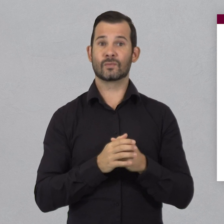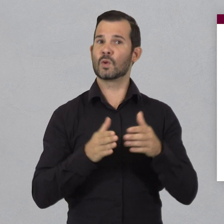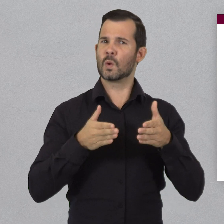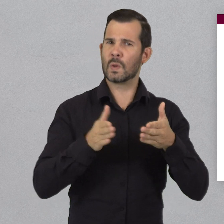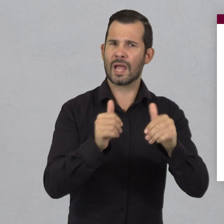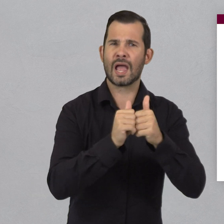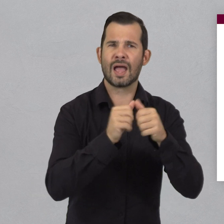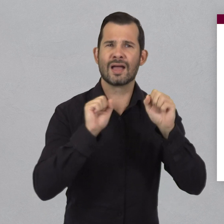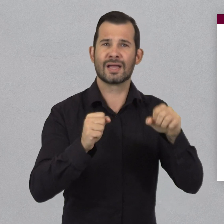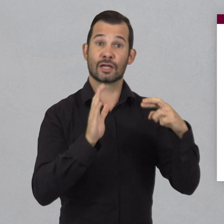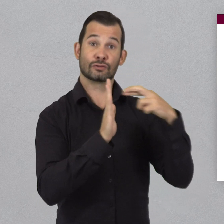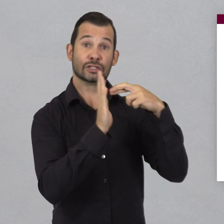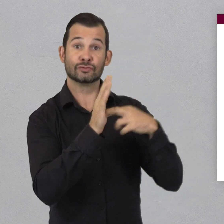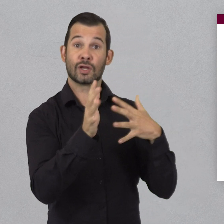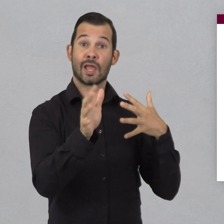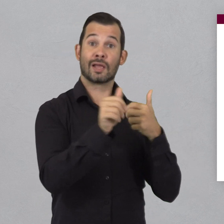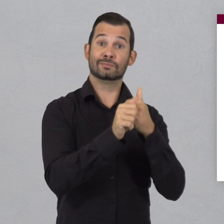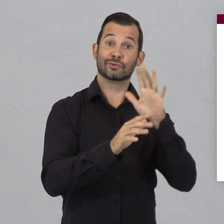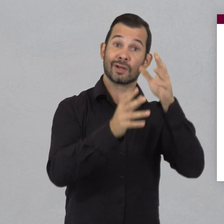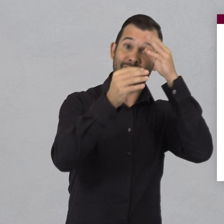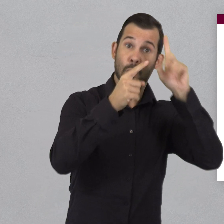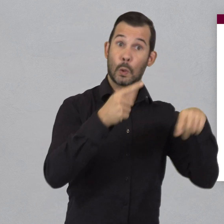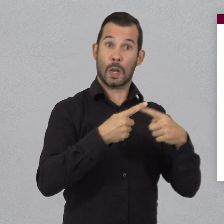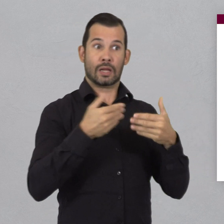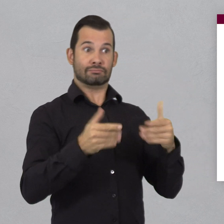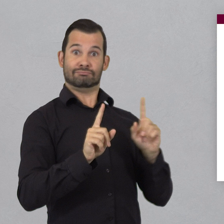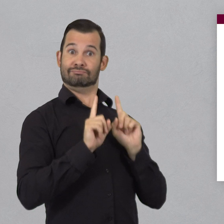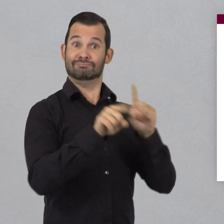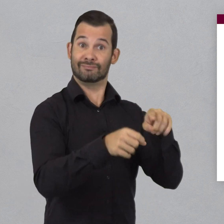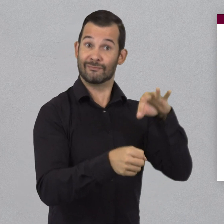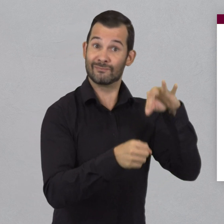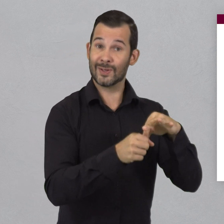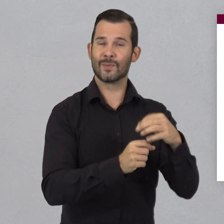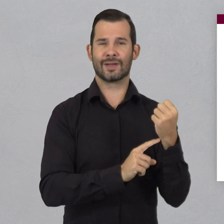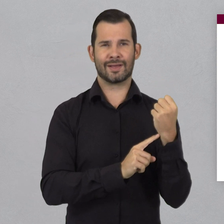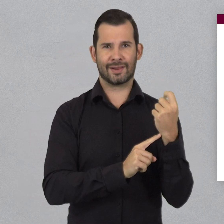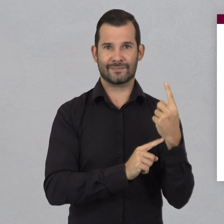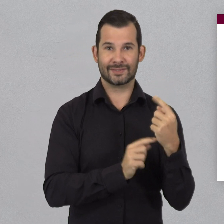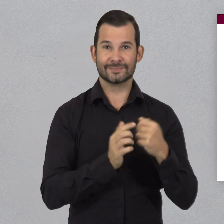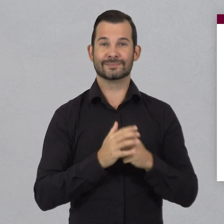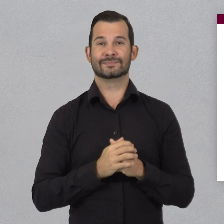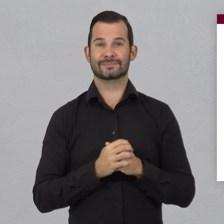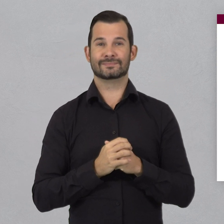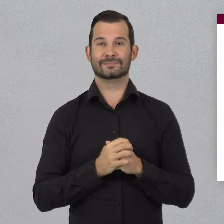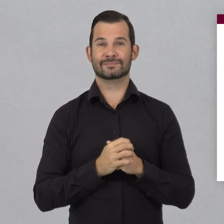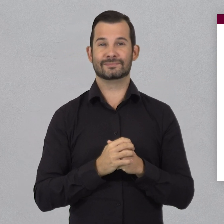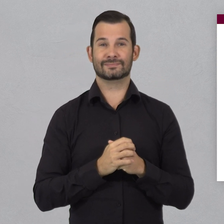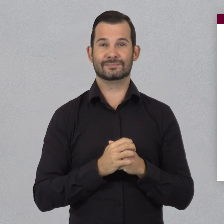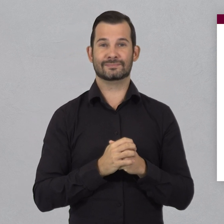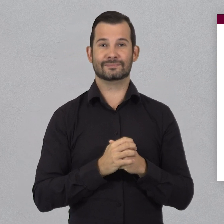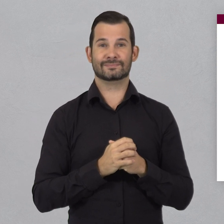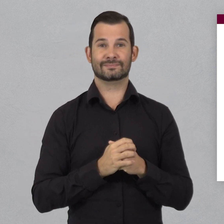The ways you can register or update your information when you go to vote 11